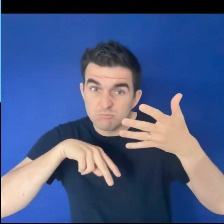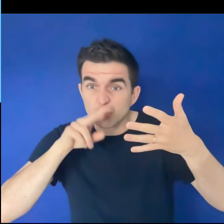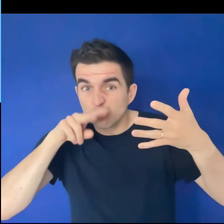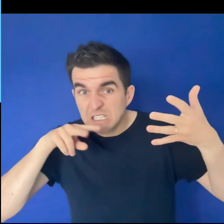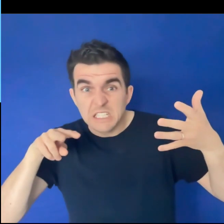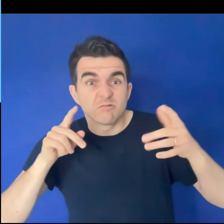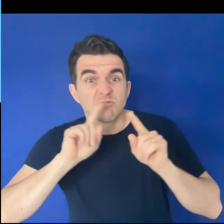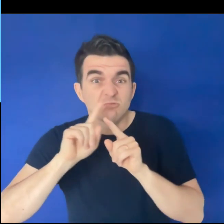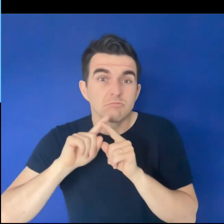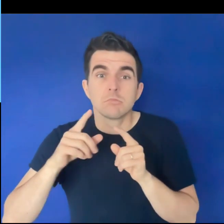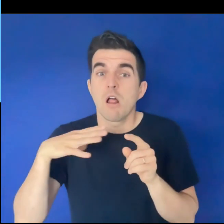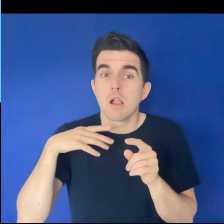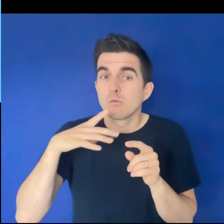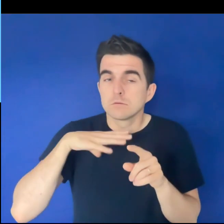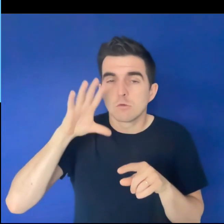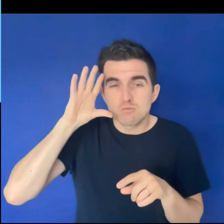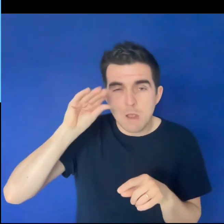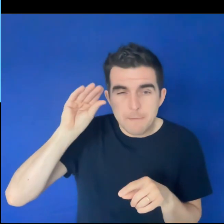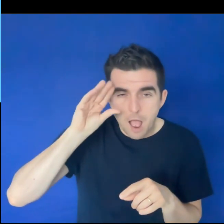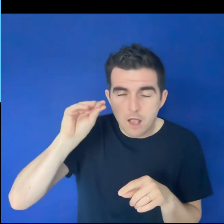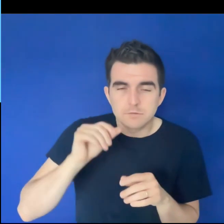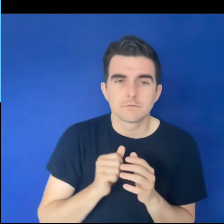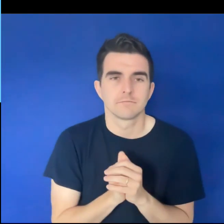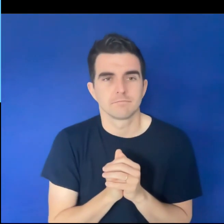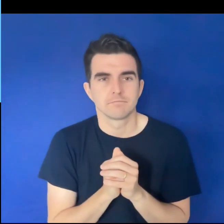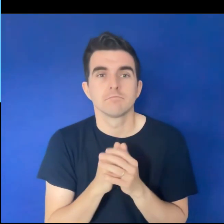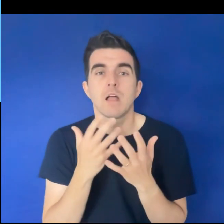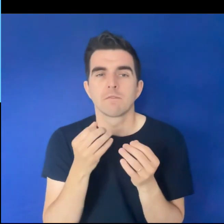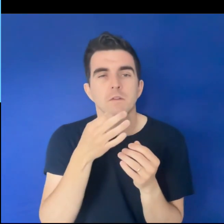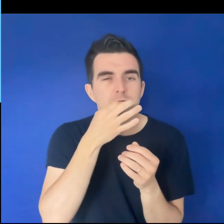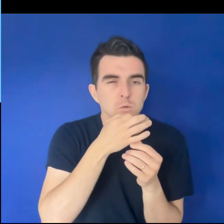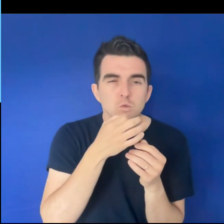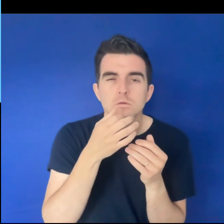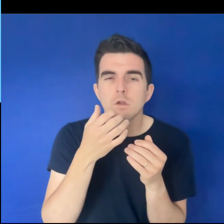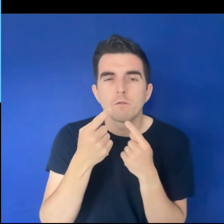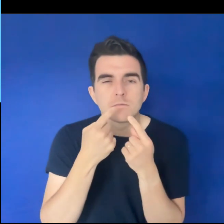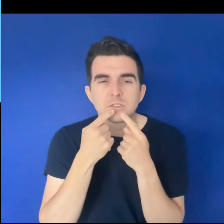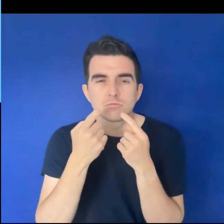in case you need a little reminder. There are only a few key information on the screen